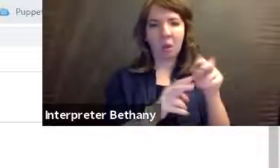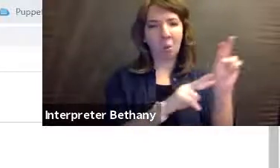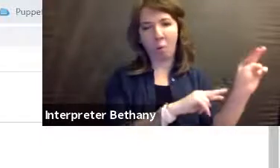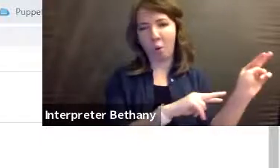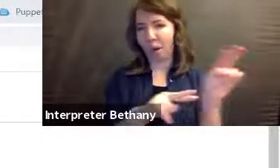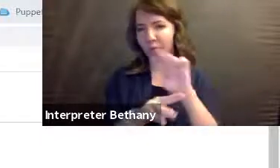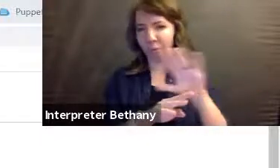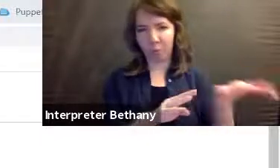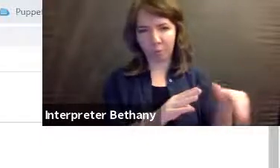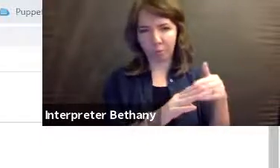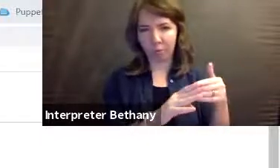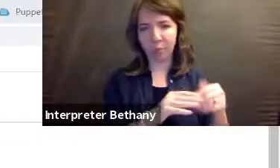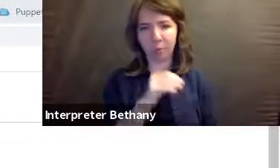Linda Kobashigawa: Is that true, so the industry. Yeah.